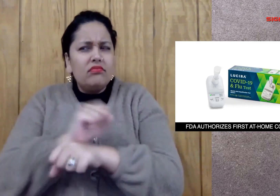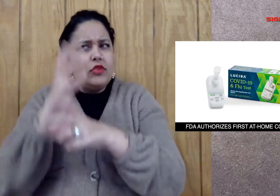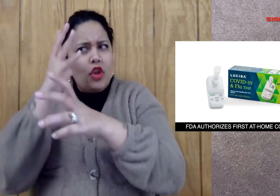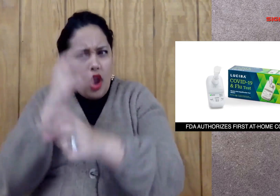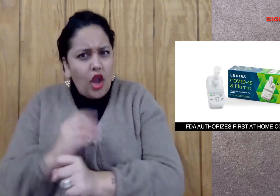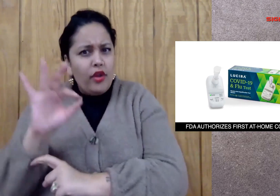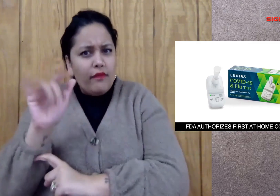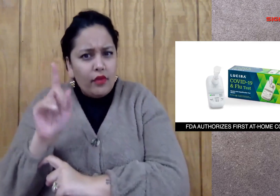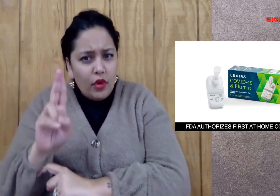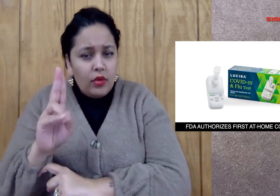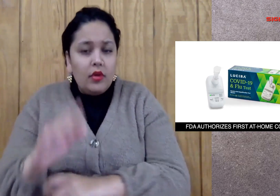It's extremely difficult.